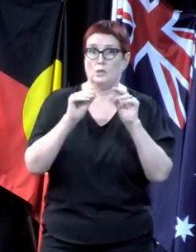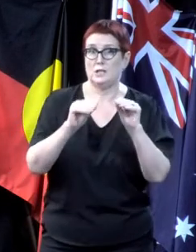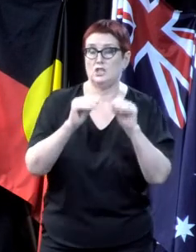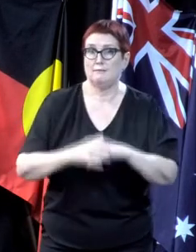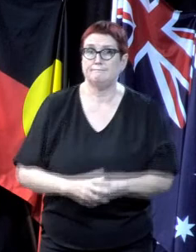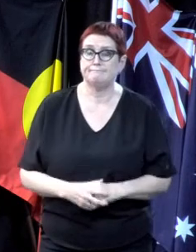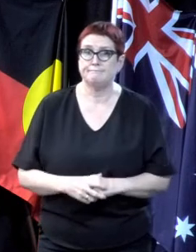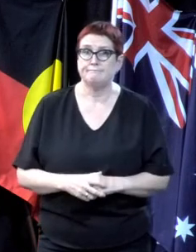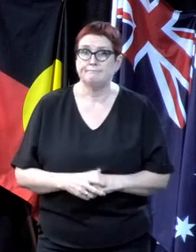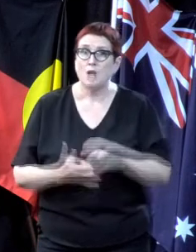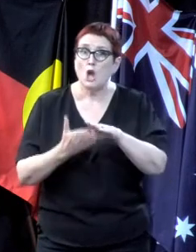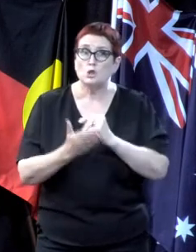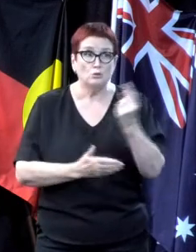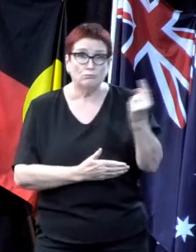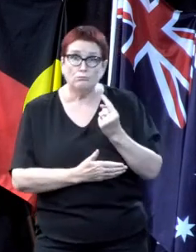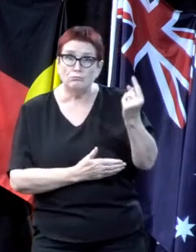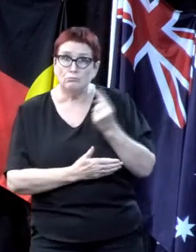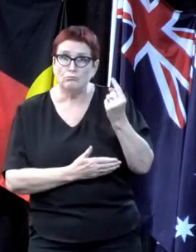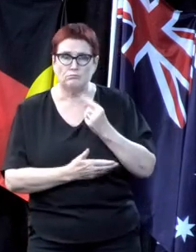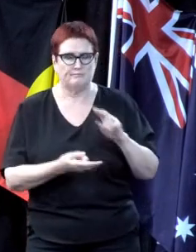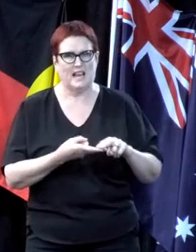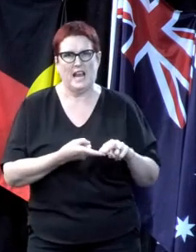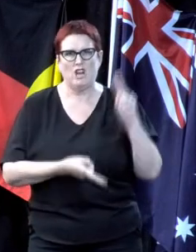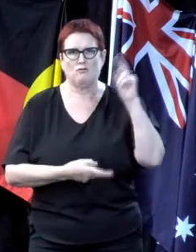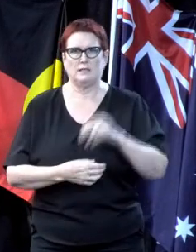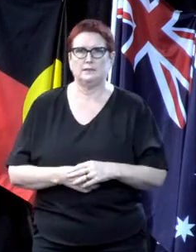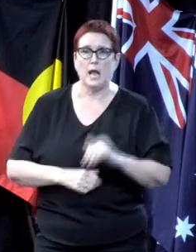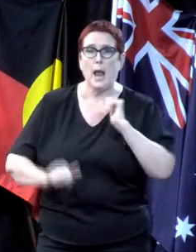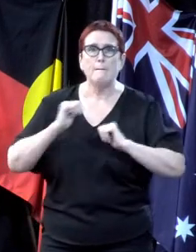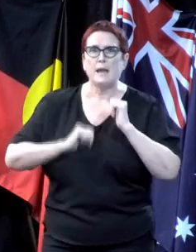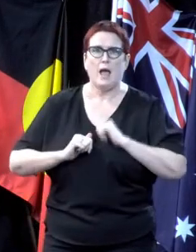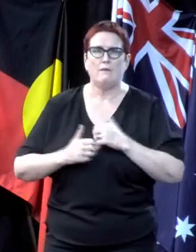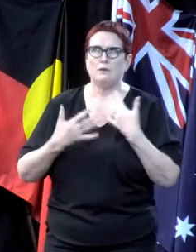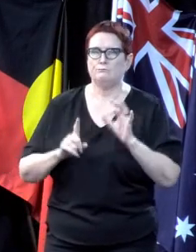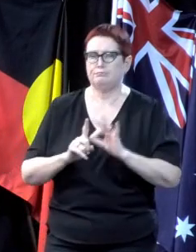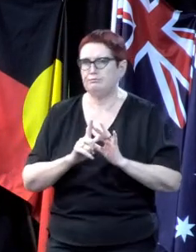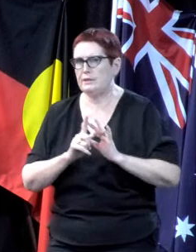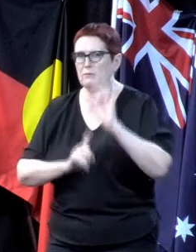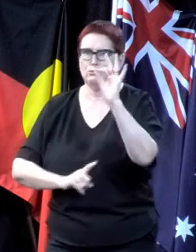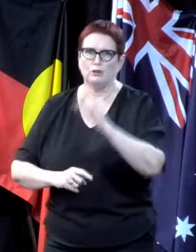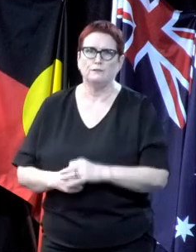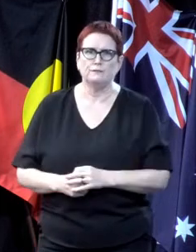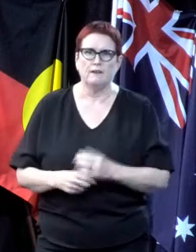of our classroom, of our Year 8 history class, was exceptional and continued to improve.